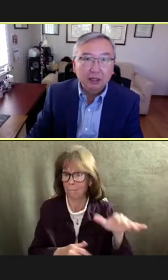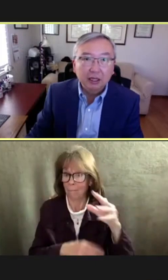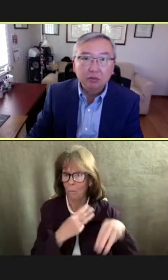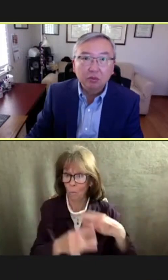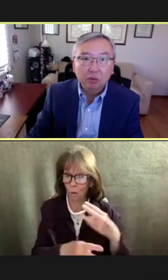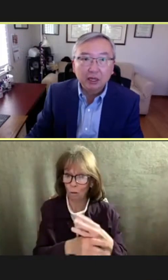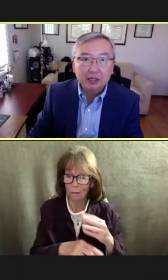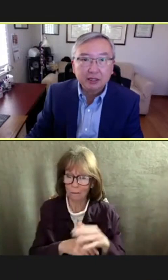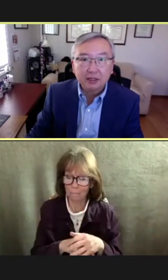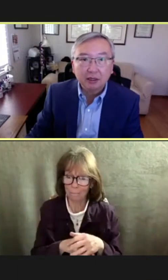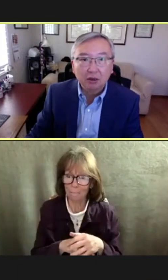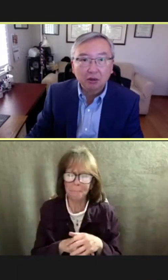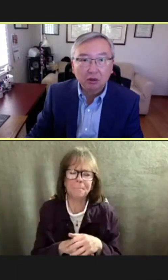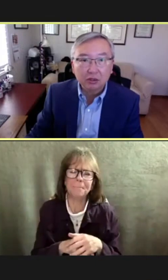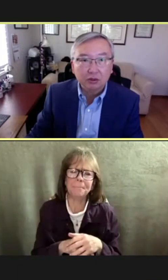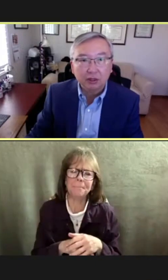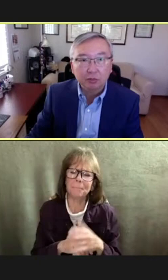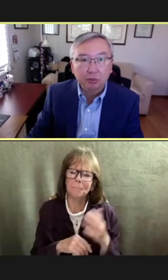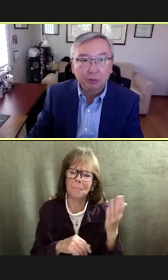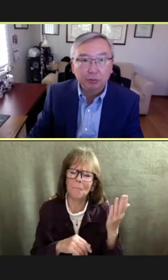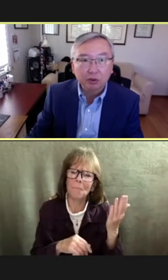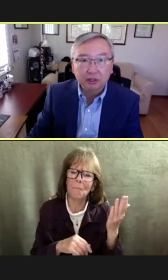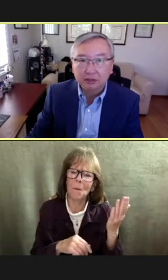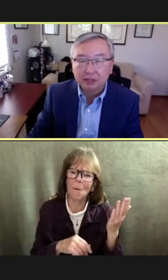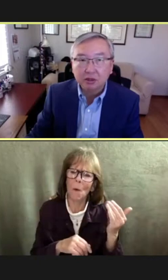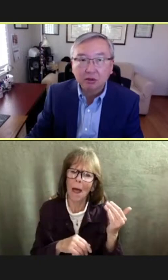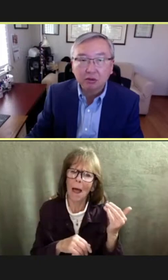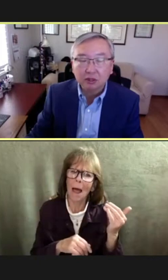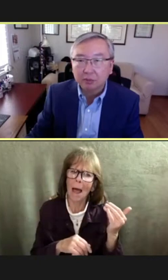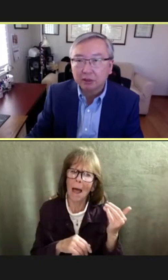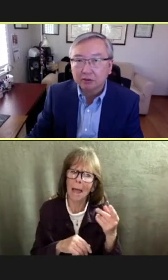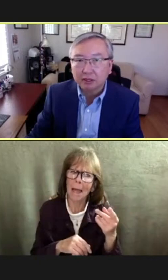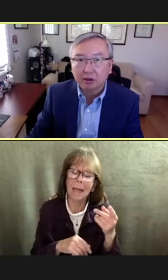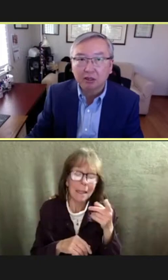And why is it also important, it's not only about there are a lot of